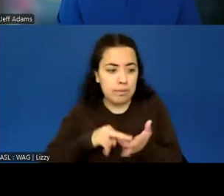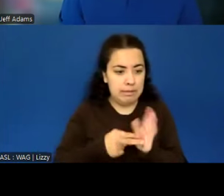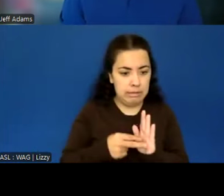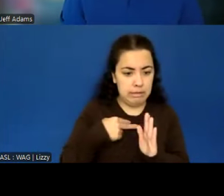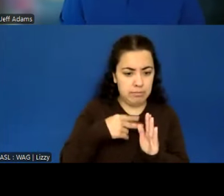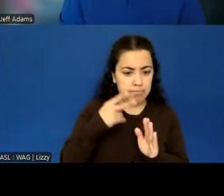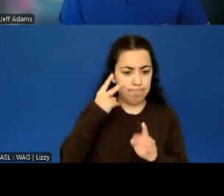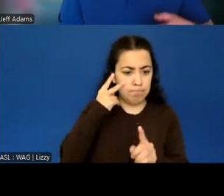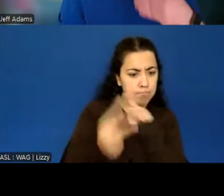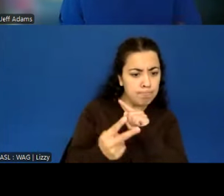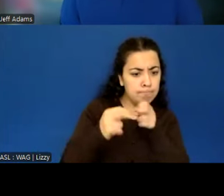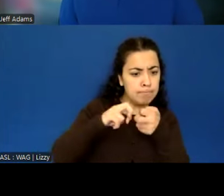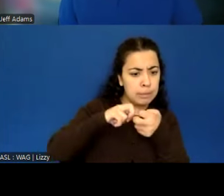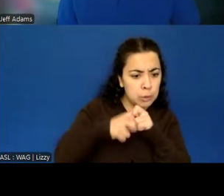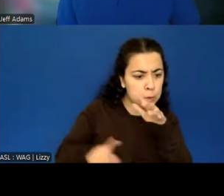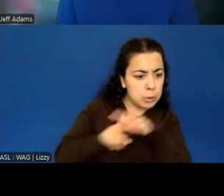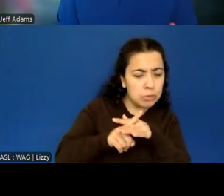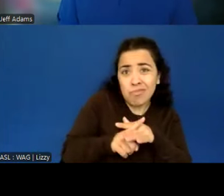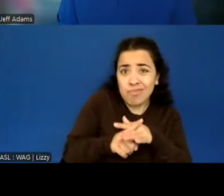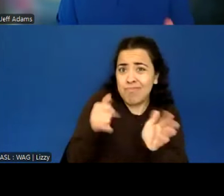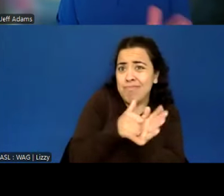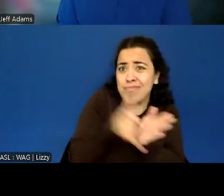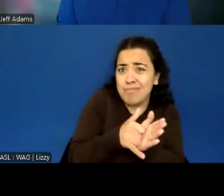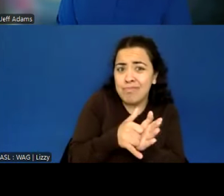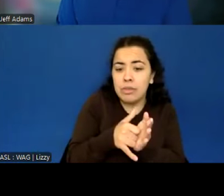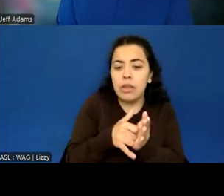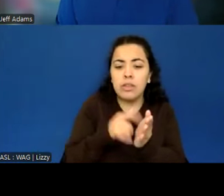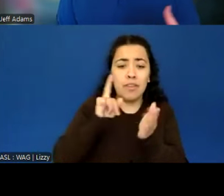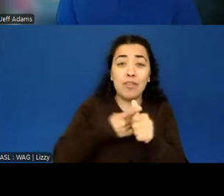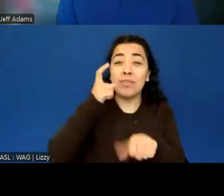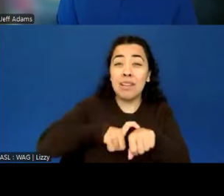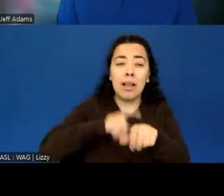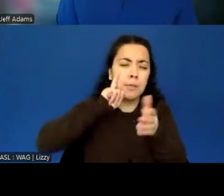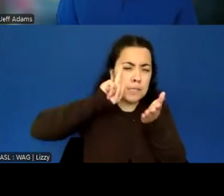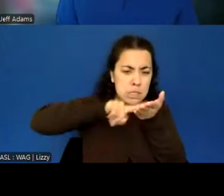Over time as you go through that first audit and you start to move things so you are being more